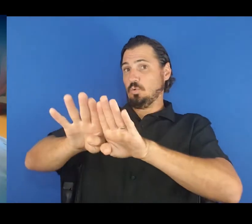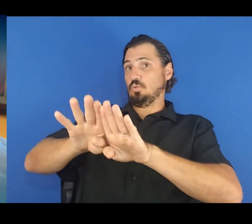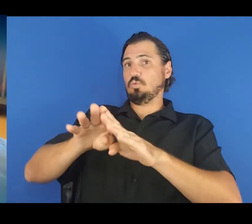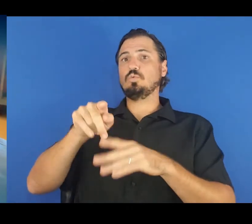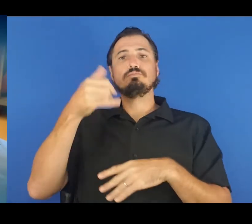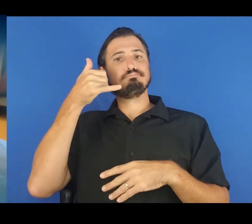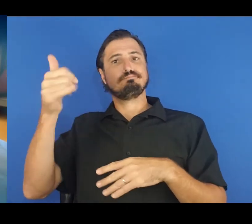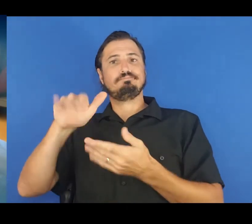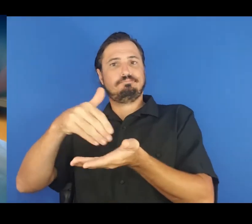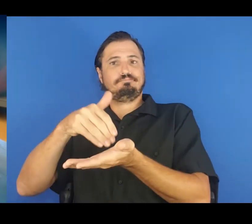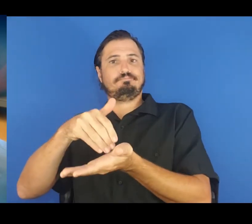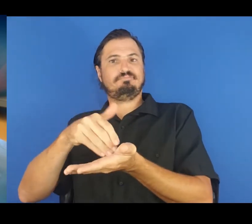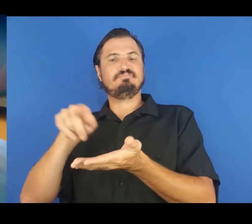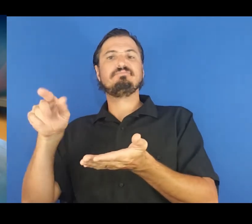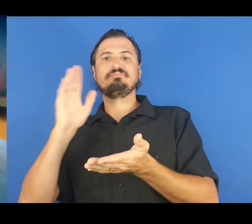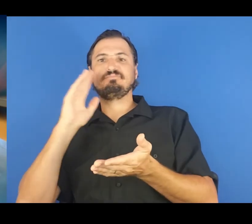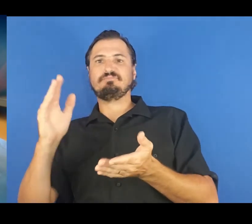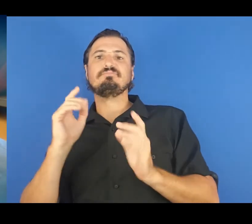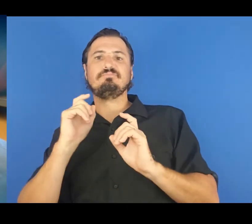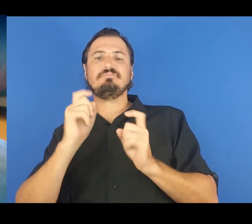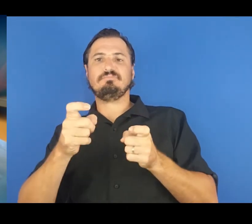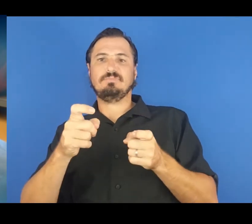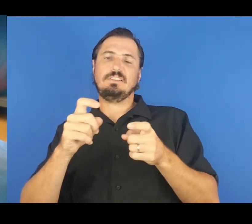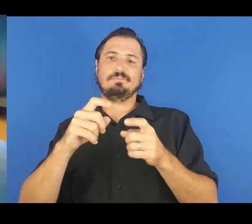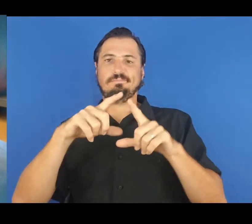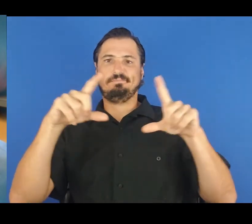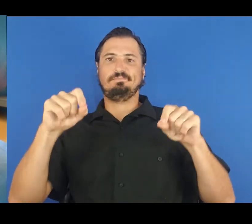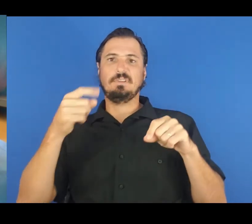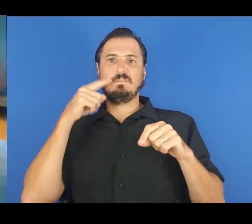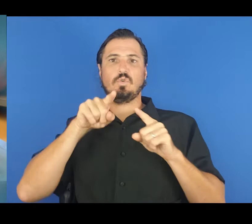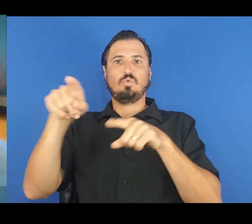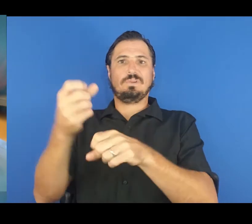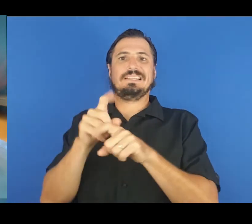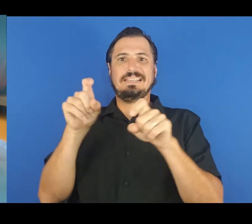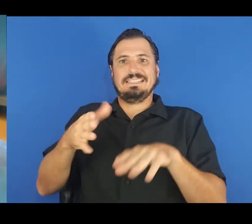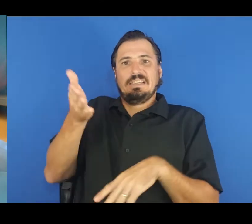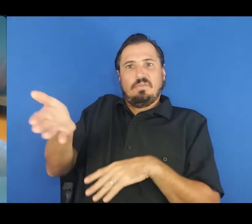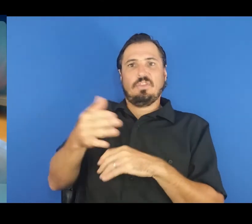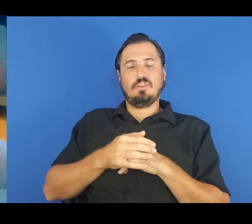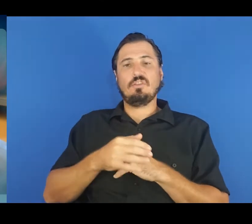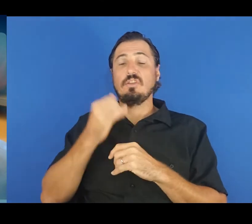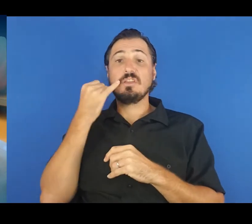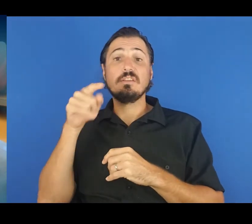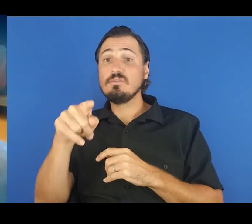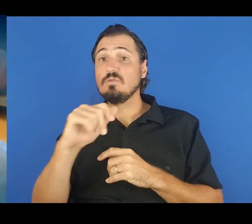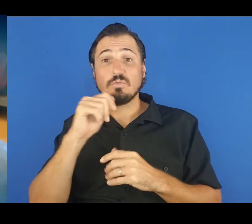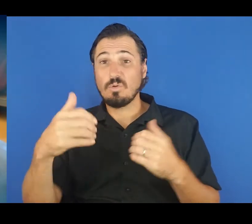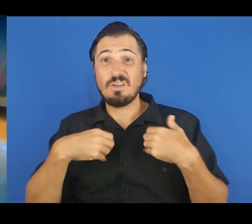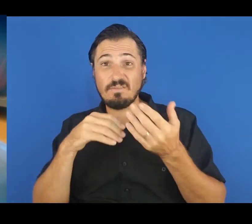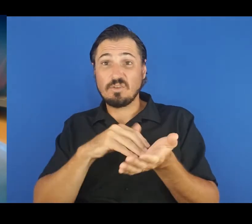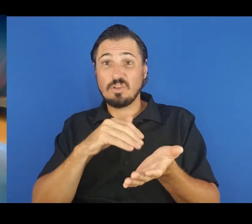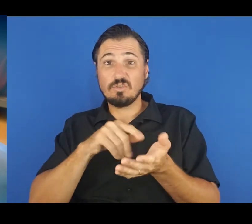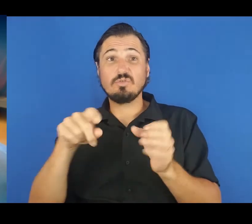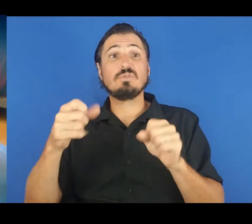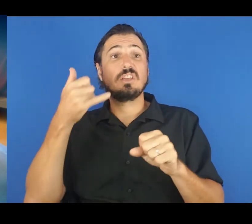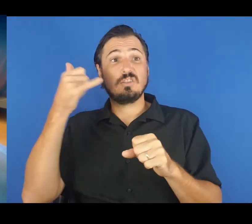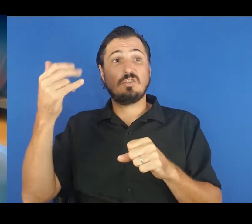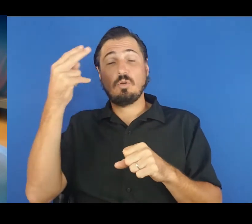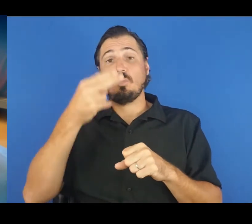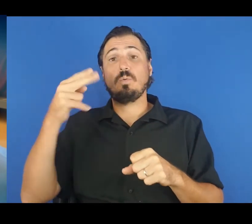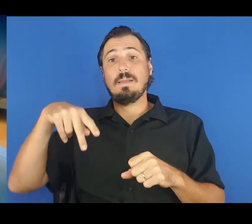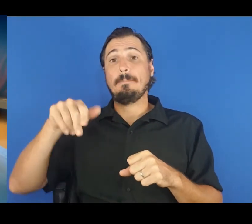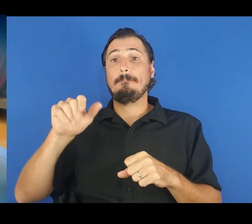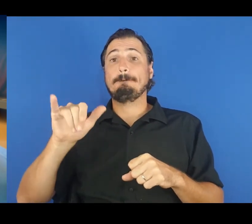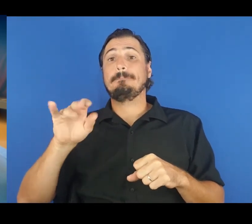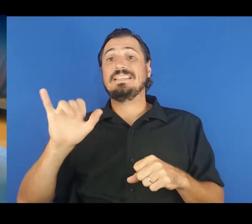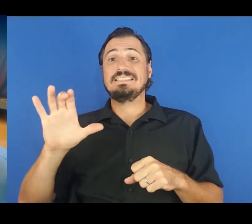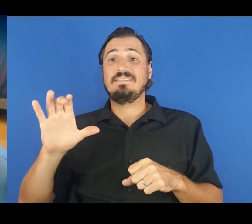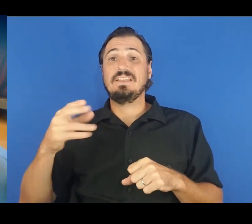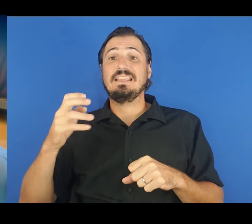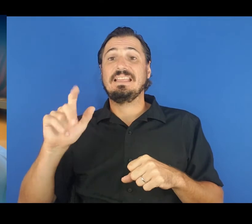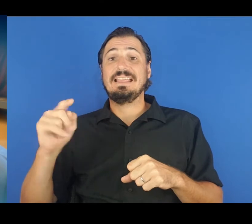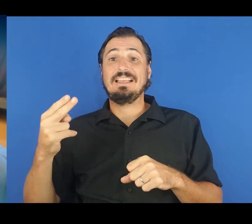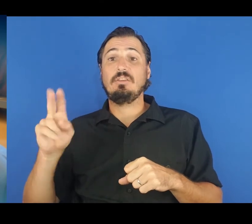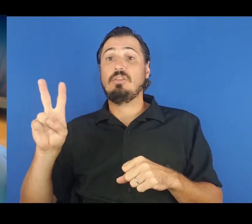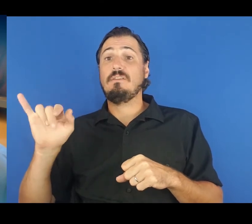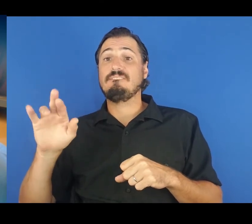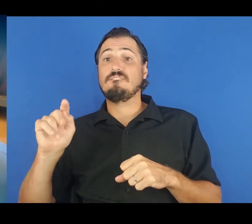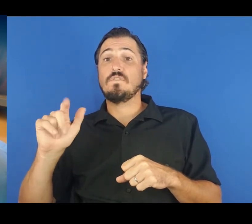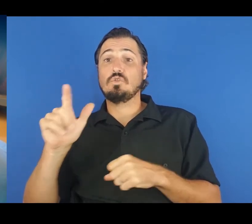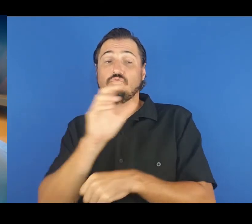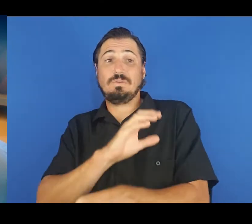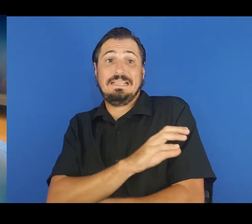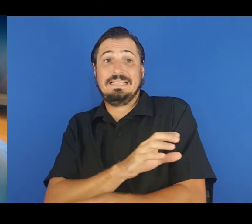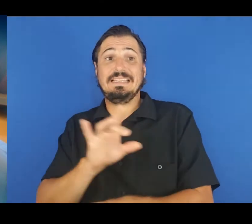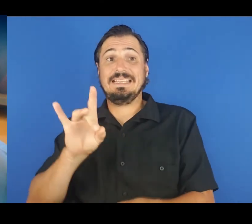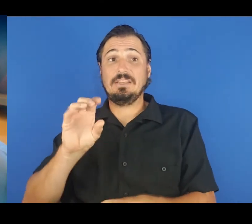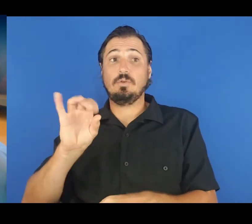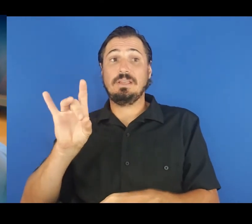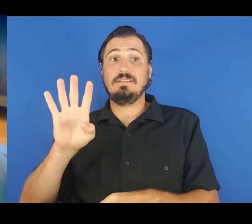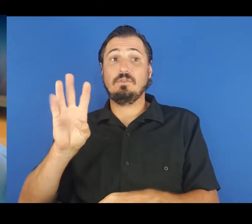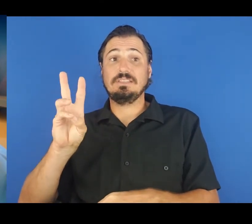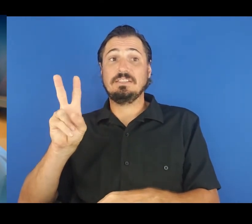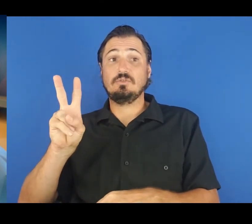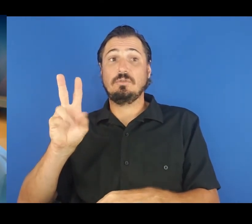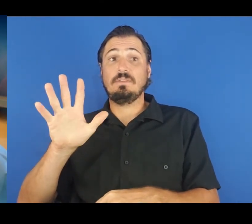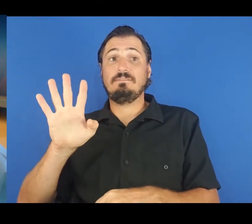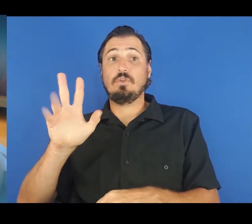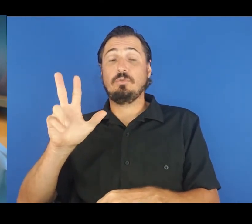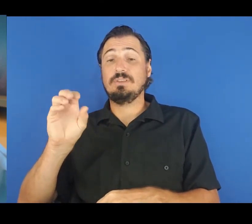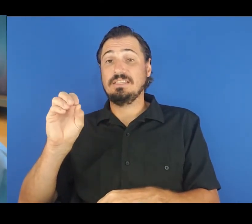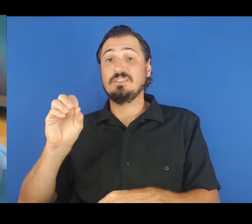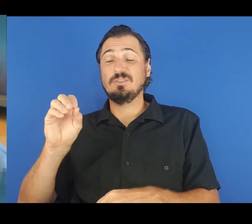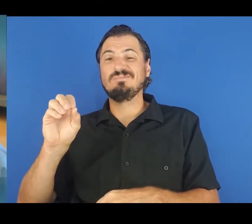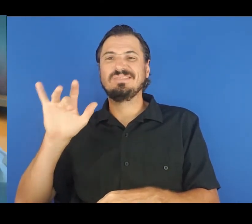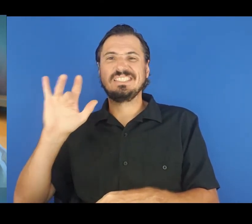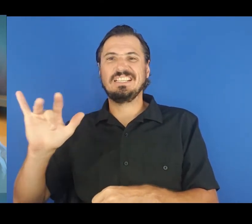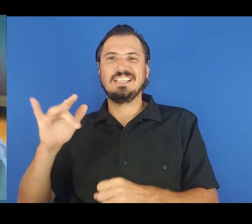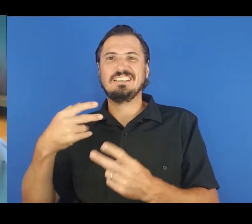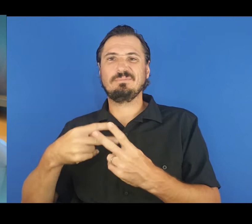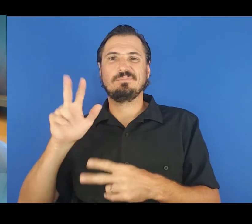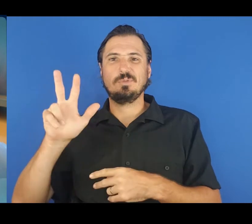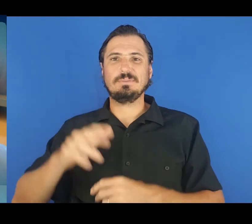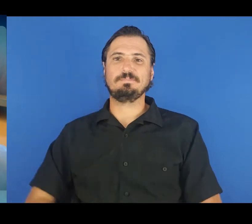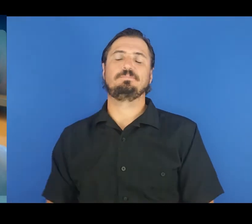primary care physician to get a physician order for testing at this location. If you don’t have a doctor, call the Hawaii Pacific Health COVID-19 Virtual Clinic at 808-462-5430 and select option